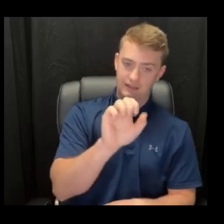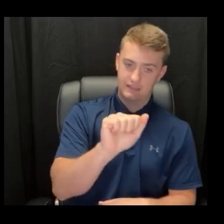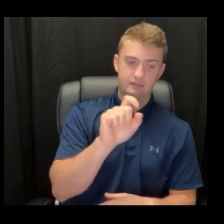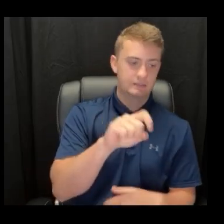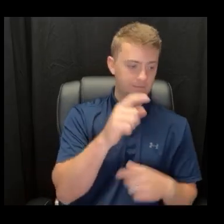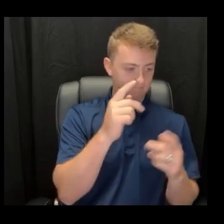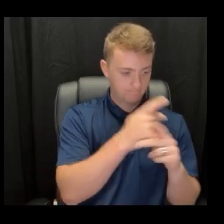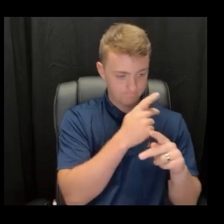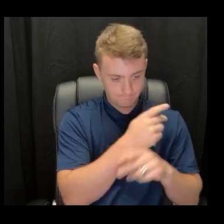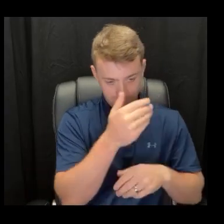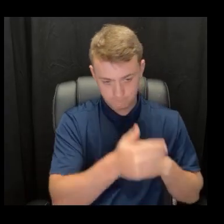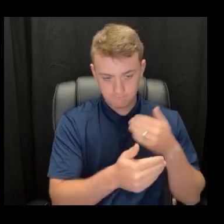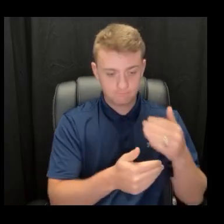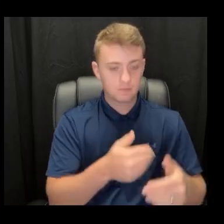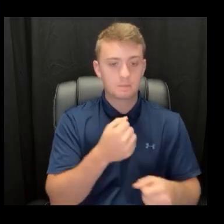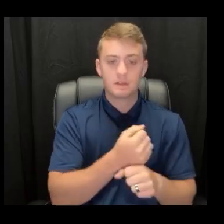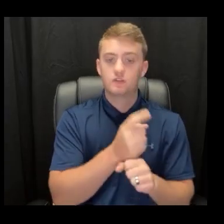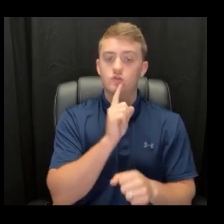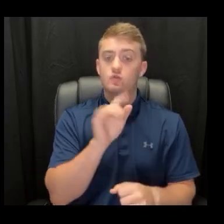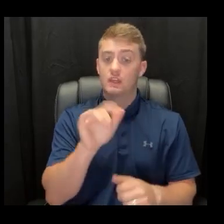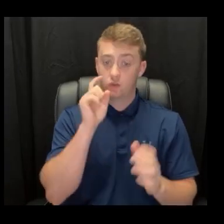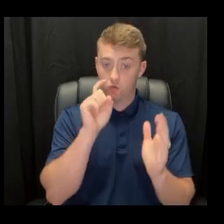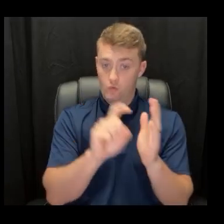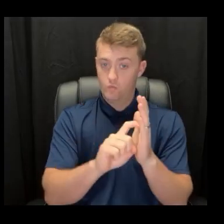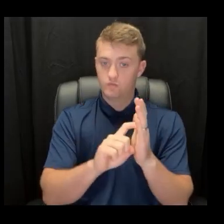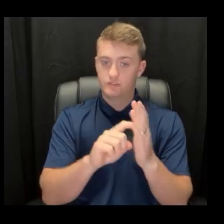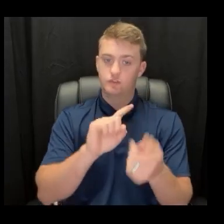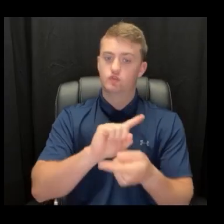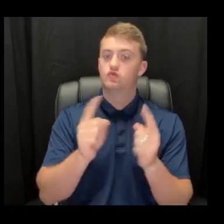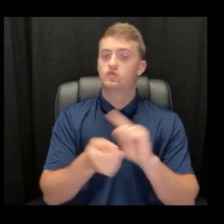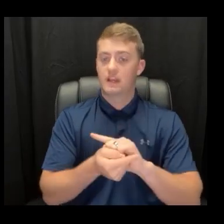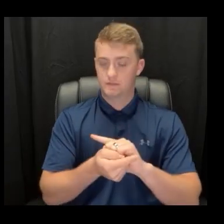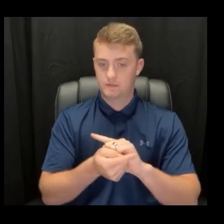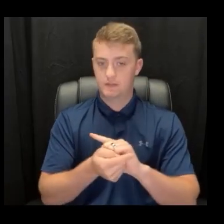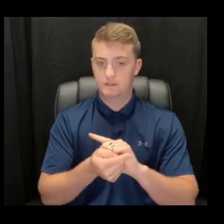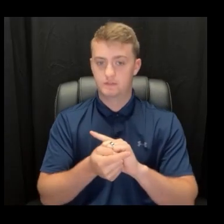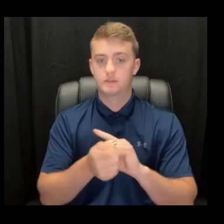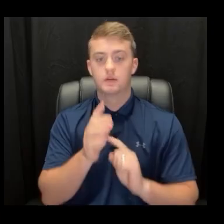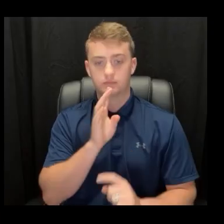steps to ensure that the notice is translated orally or by other means so that the parent